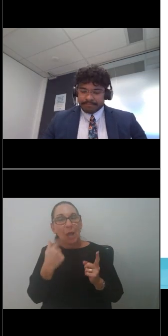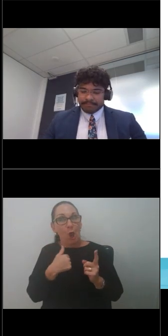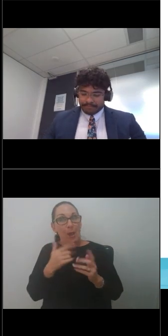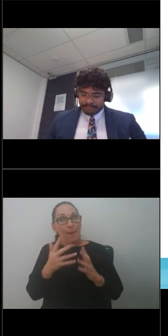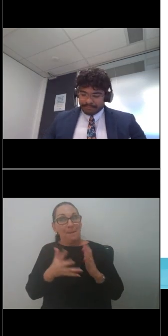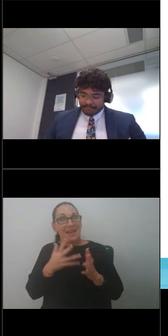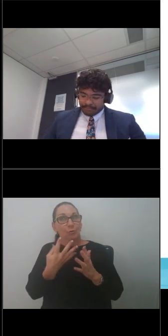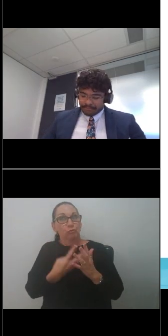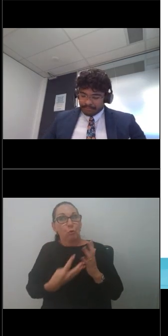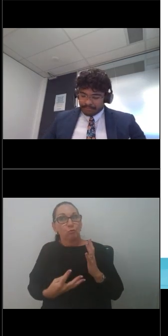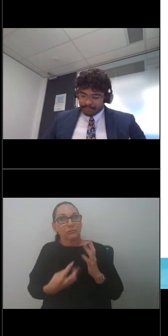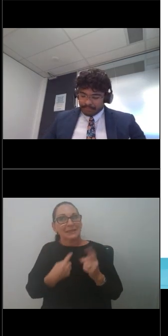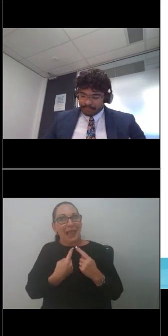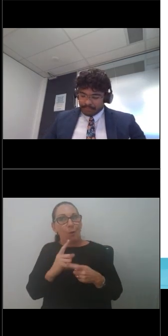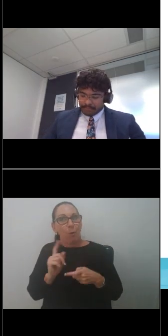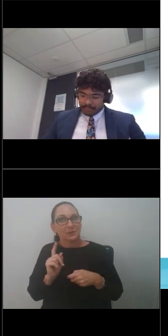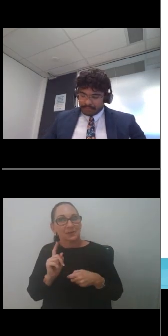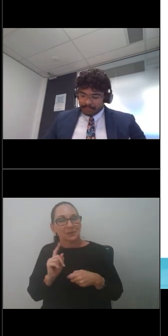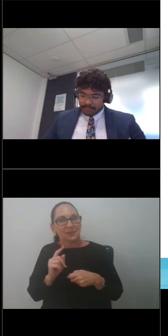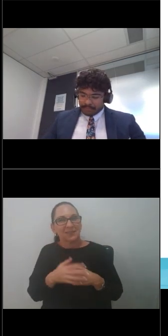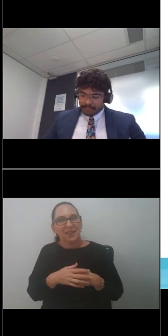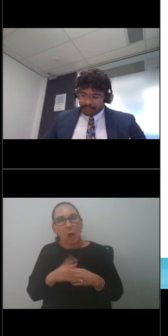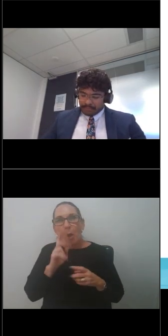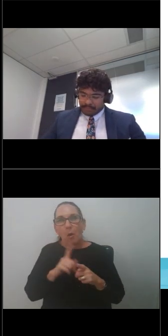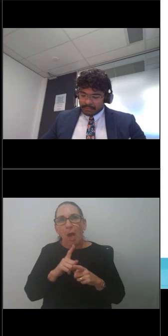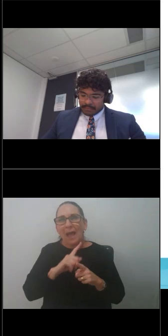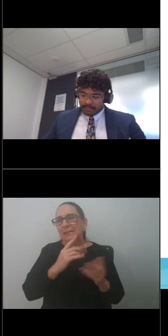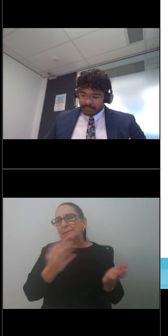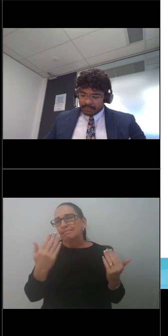it sounds like we're selling you know come to training come to training but it's about